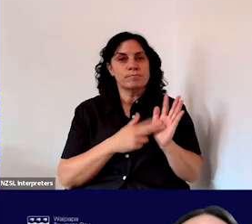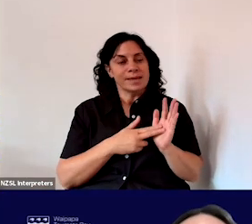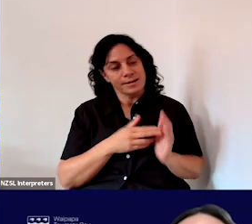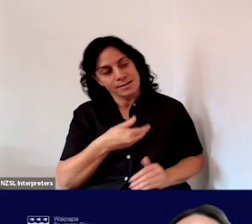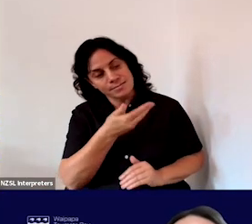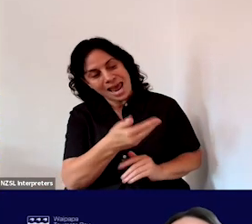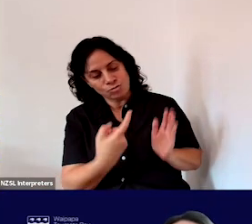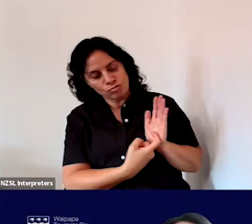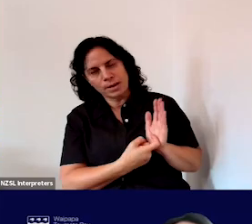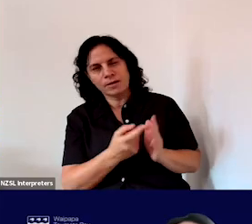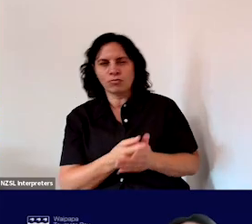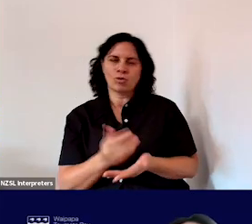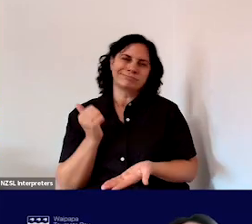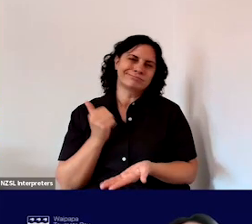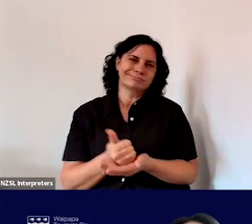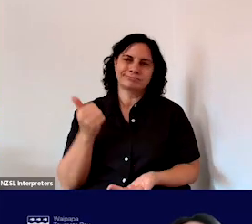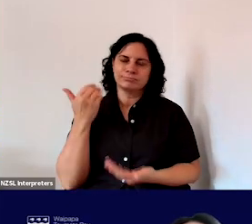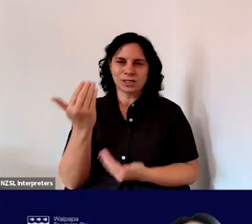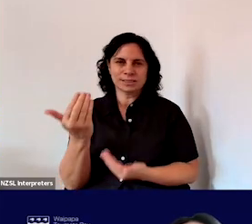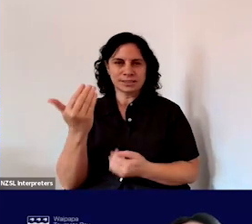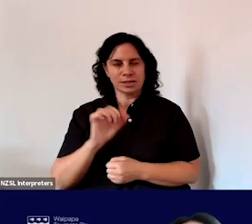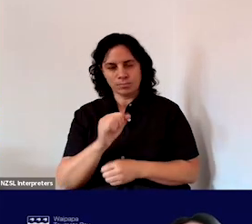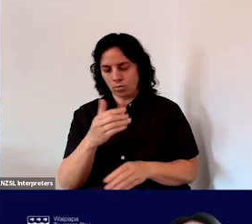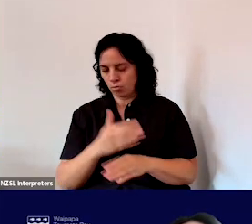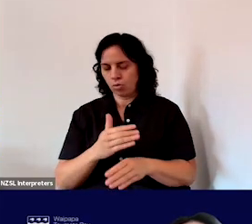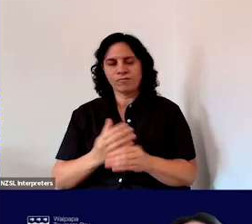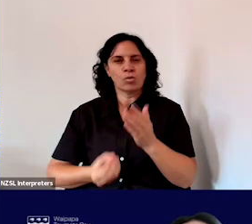And you know, the work that you've put into developing that report.